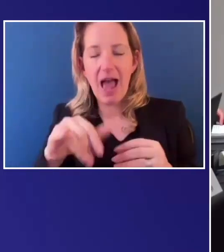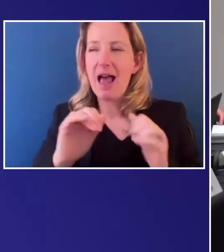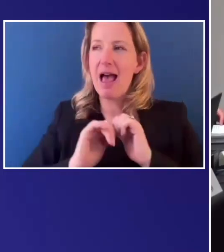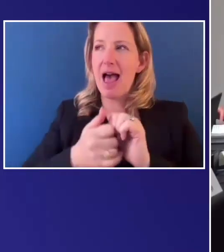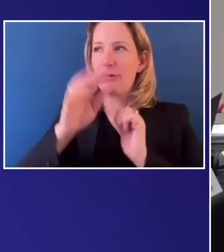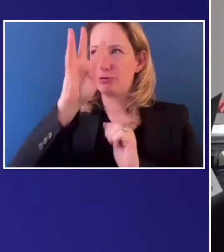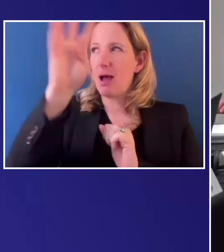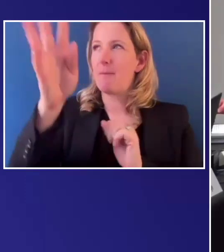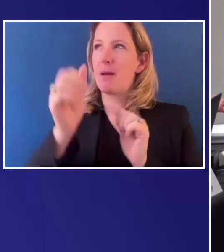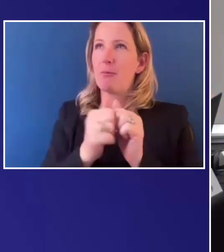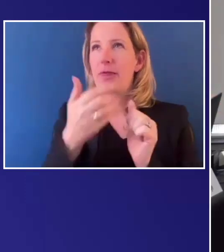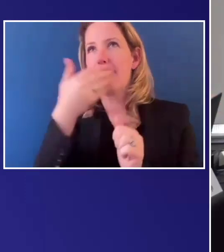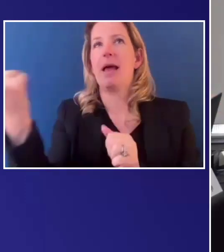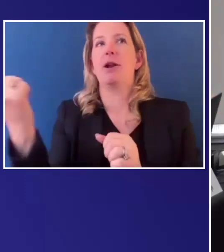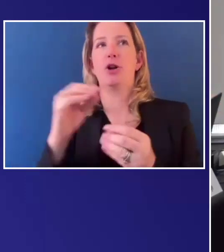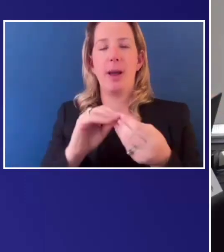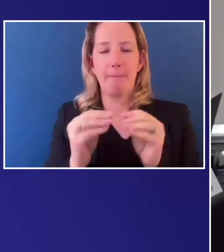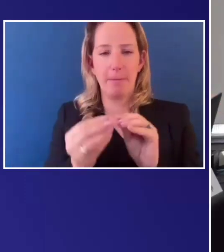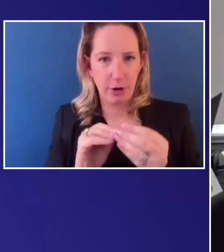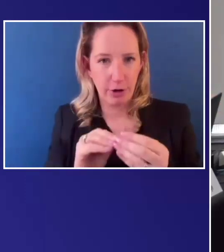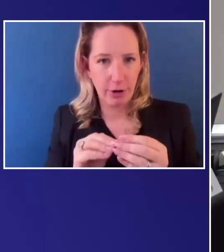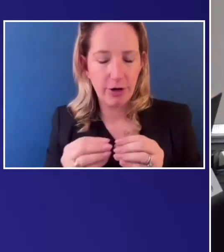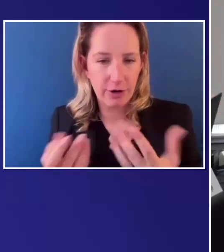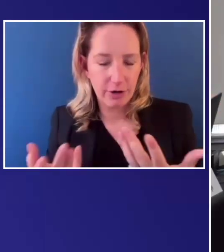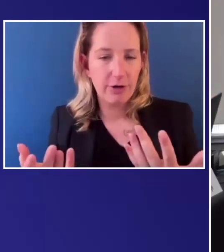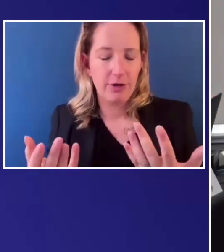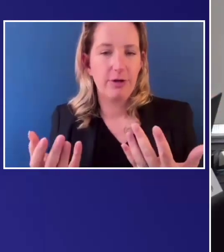is represented in, in their tax returns to